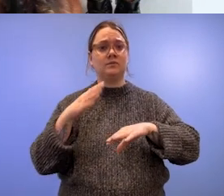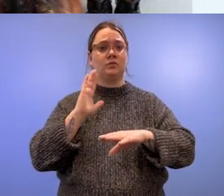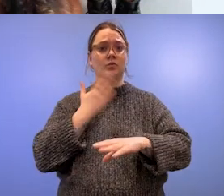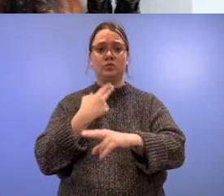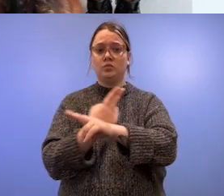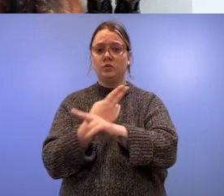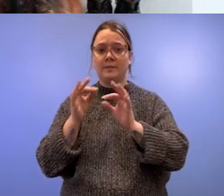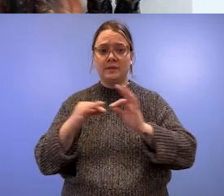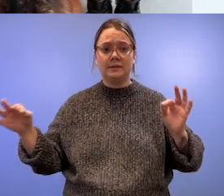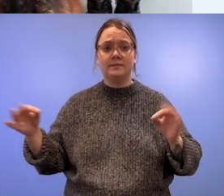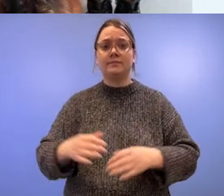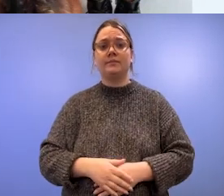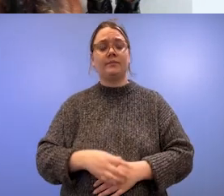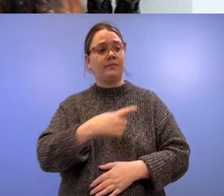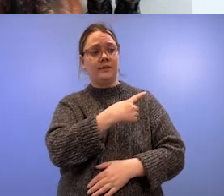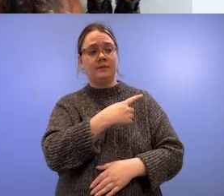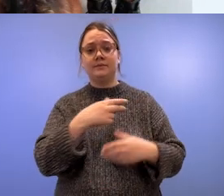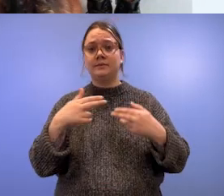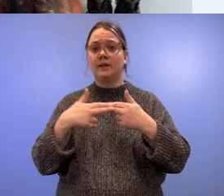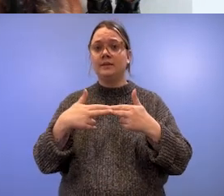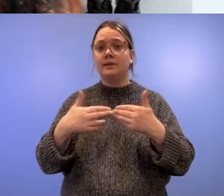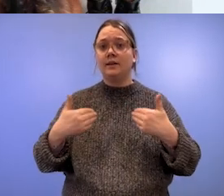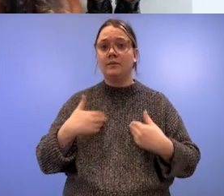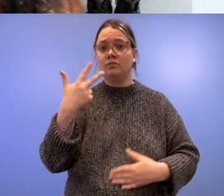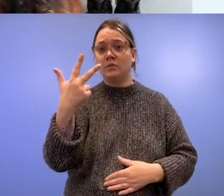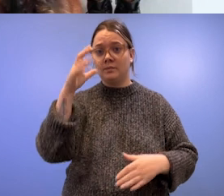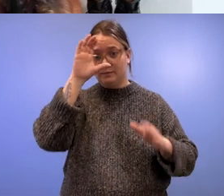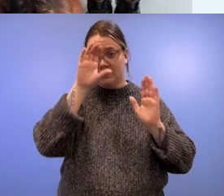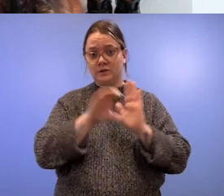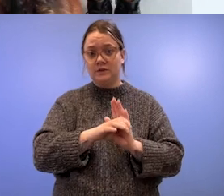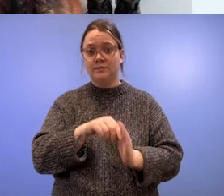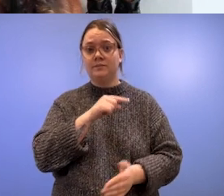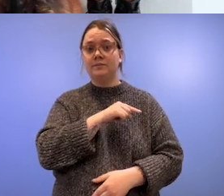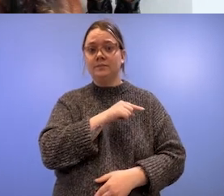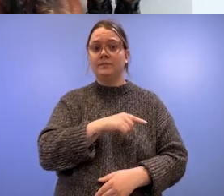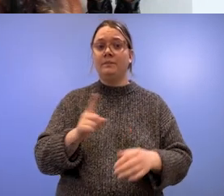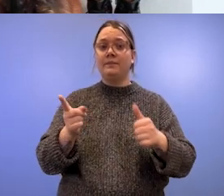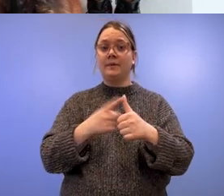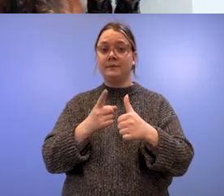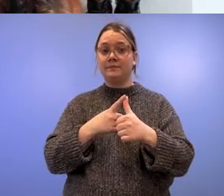On the slide. We have 3 images. So the 1st image on the left or from left to right,